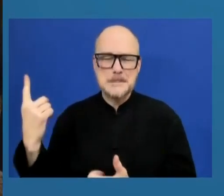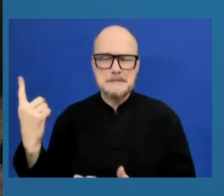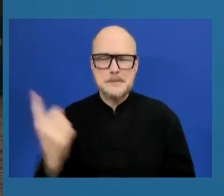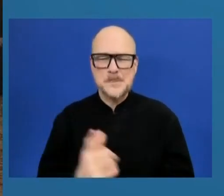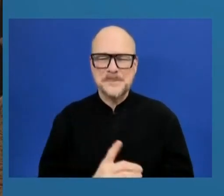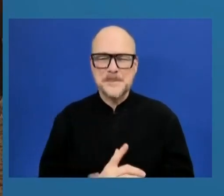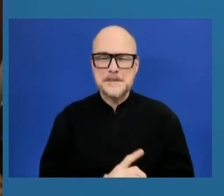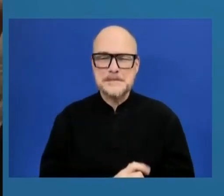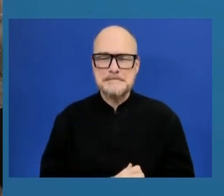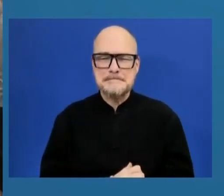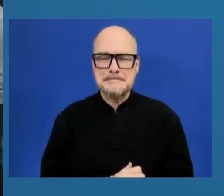All right, all right, thanks thank you for what you did. Oh yeah, thank you very much.